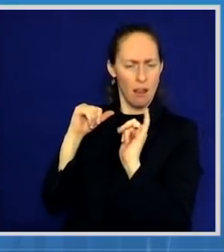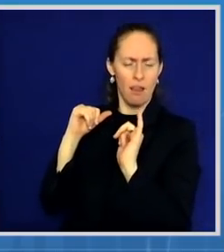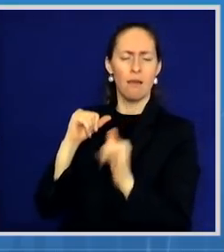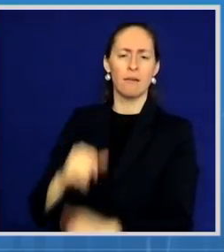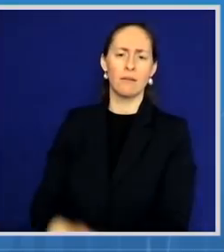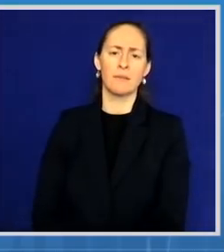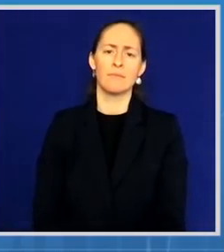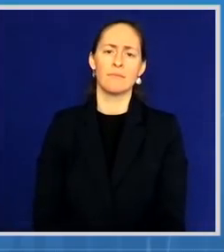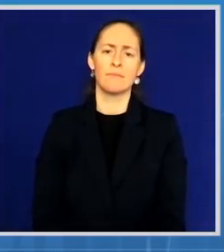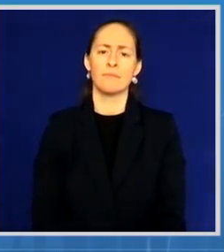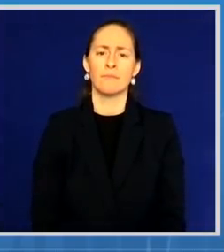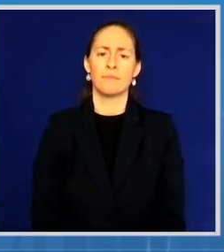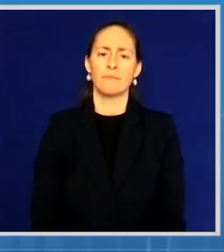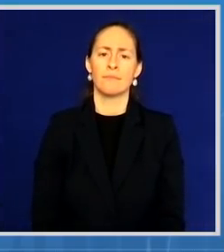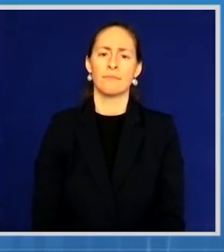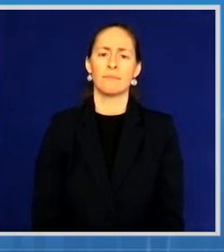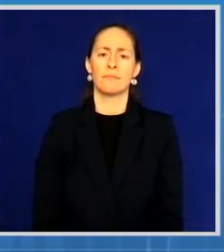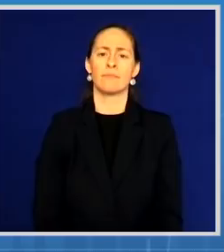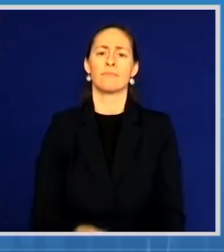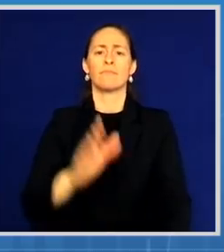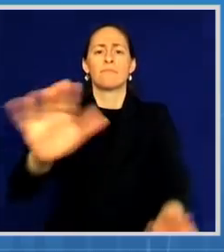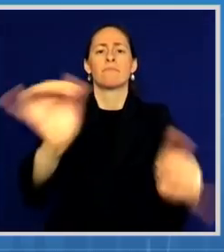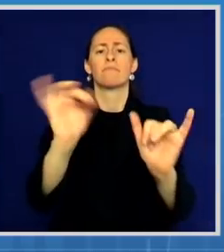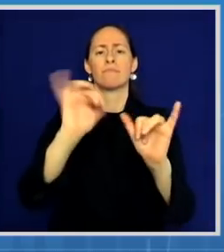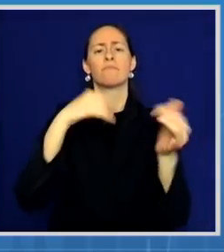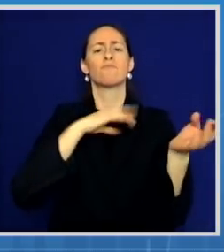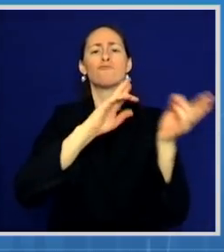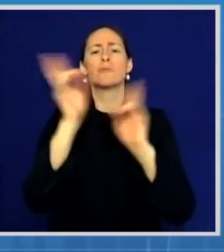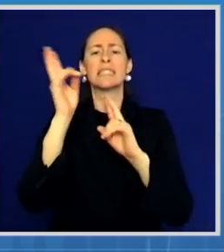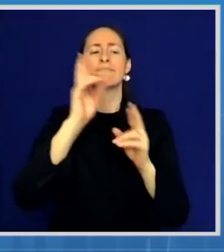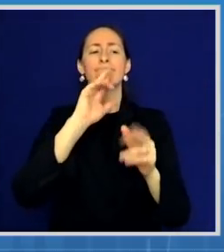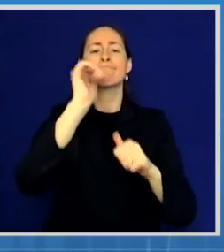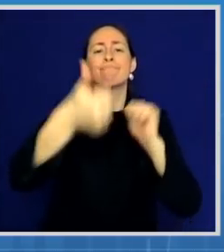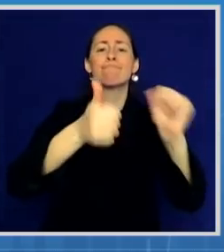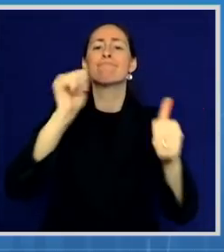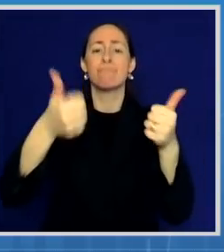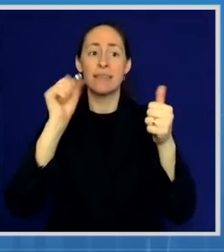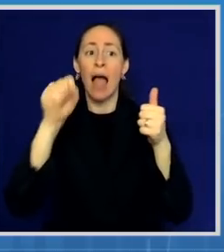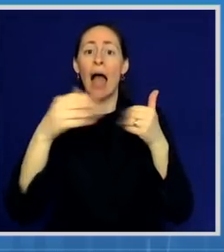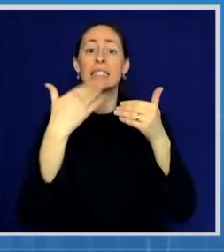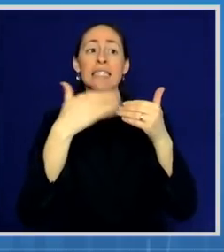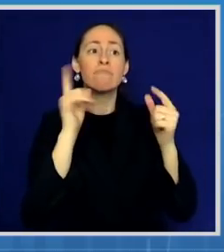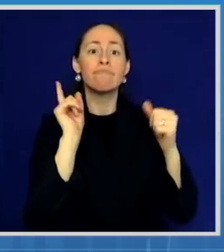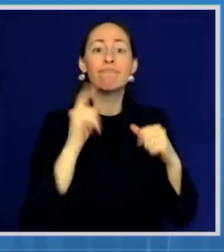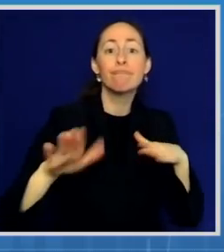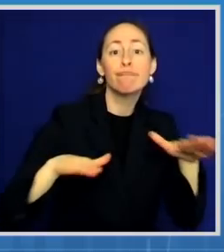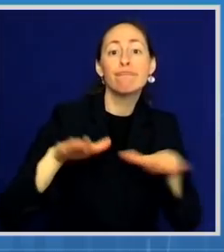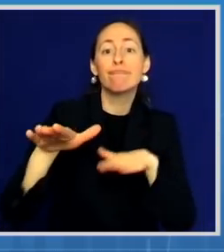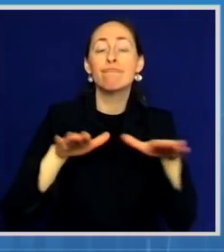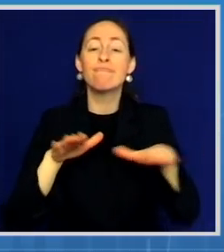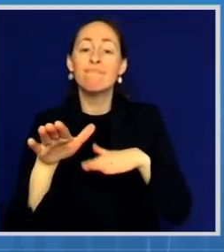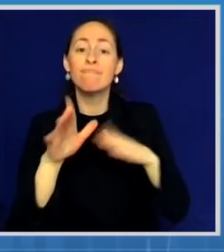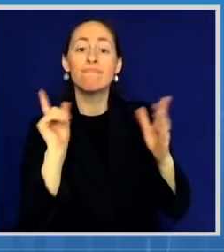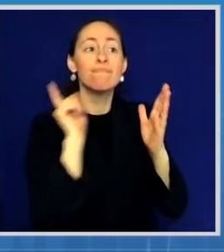so that you can have a certain number of people each day with no appointment show up and just get vaccinated,